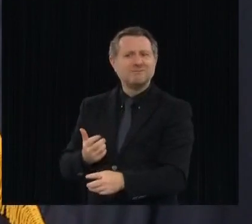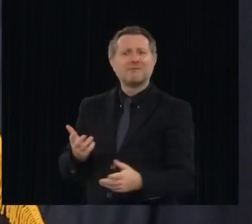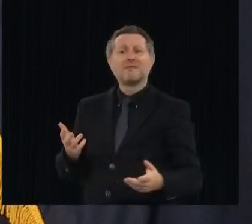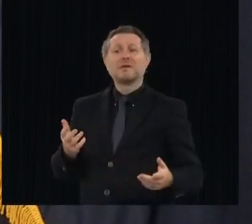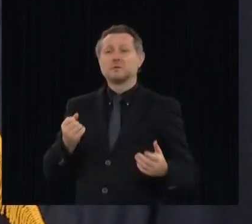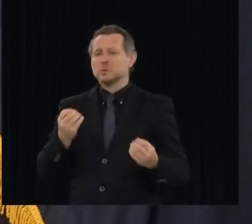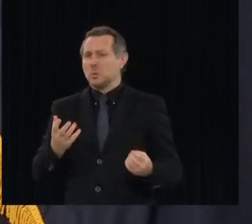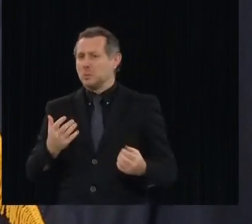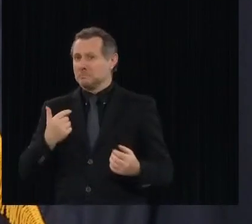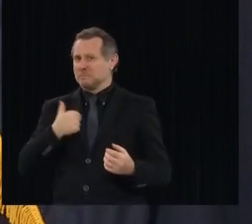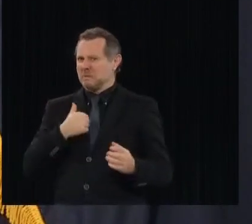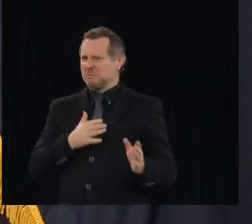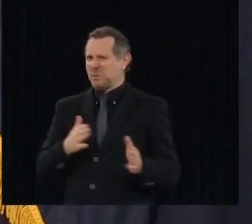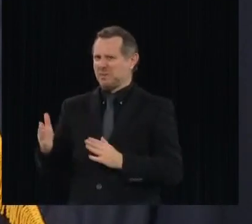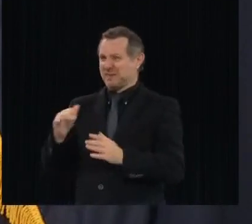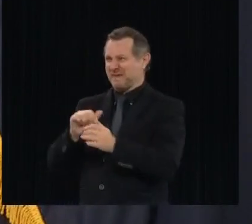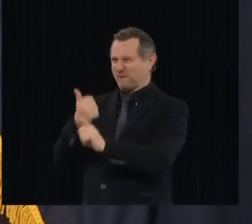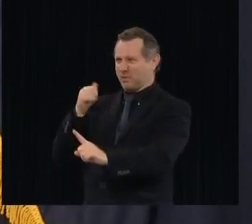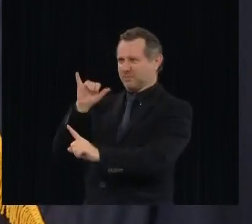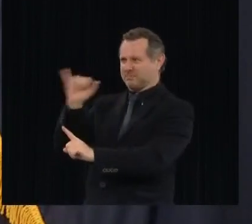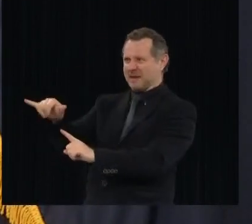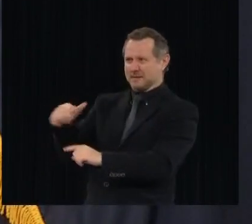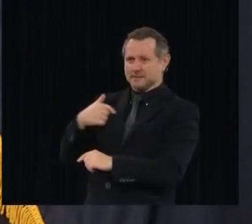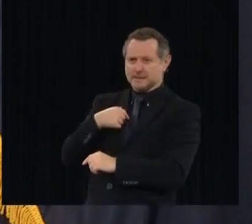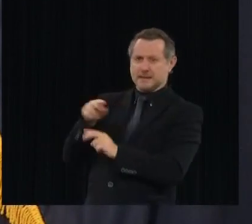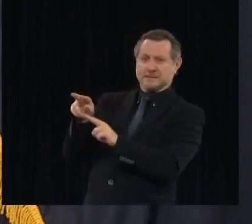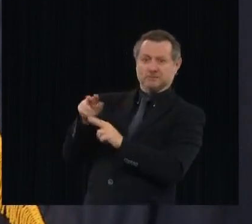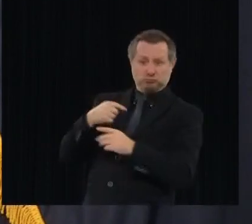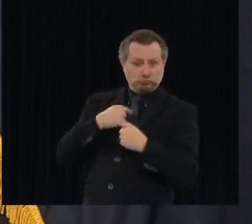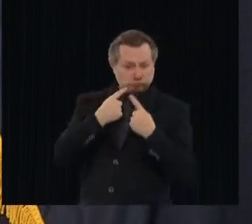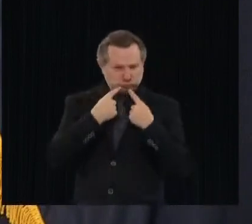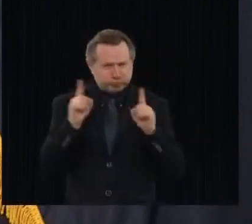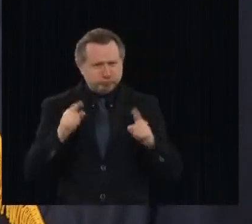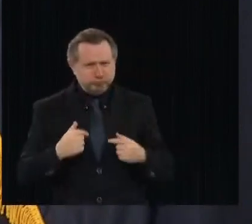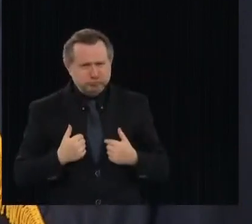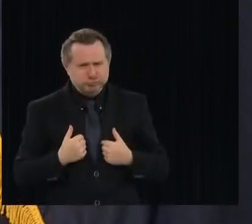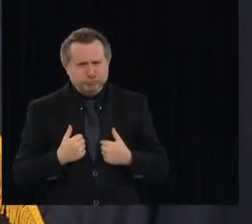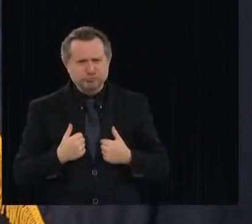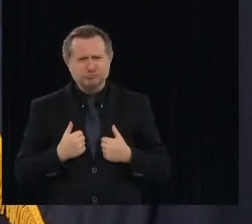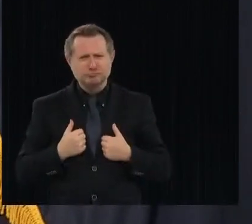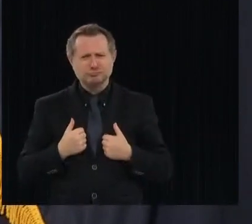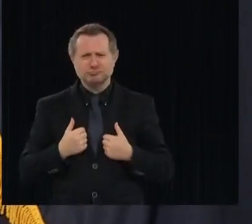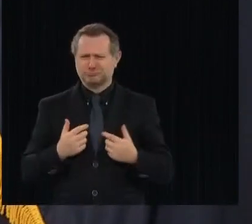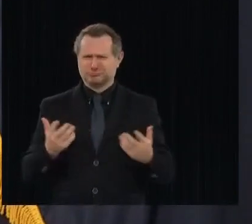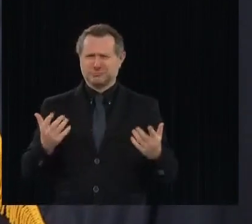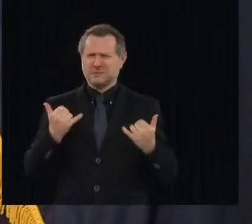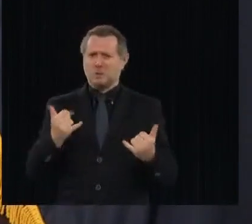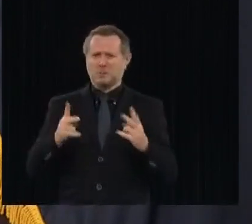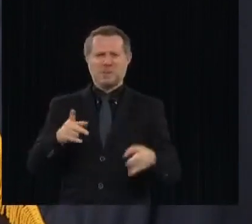SAY SAY IF THE DOCTOR DIDN'T GET TO MY MOTHER, MY MOTHER WOULD HAVE BEEN ALIVE.